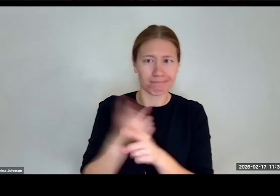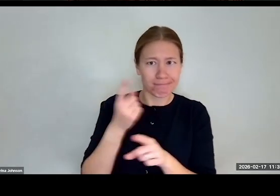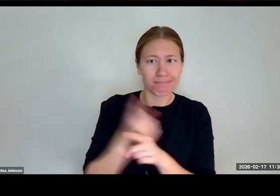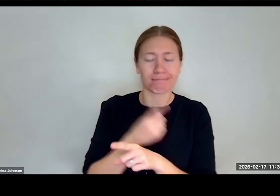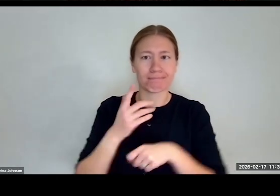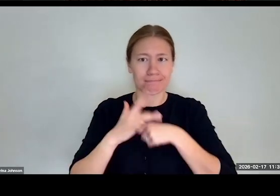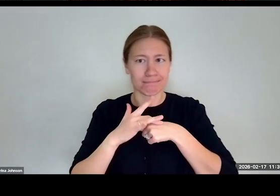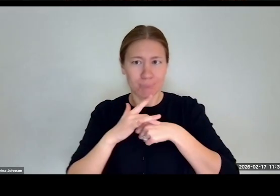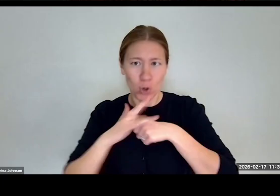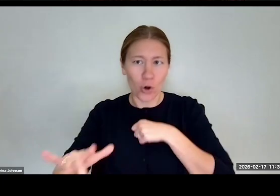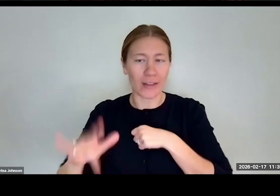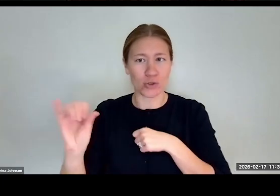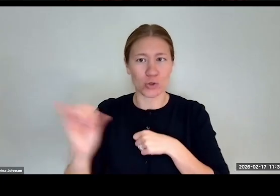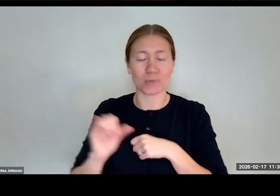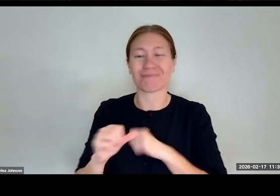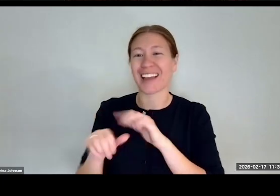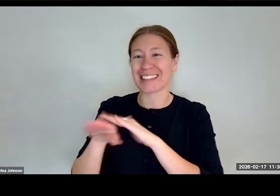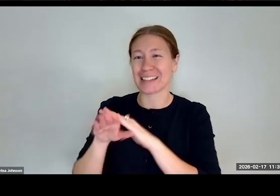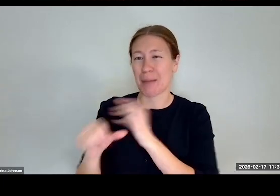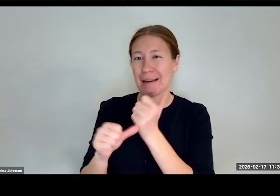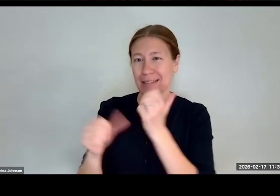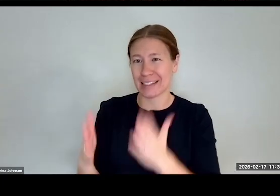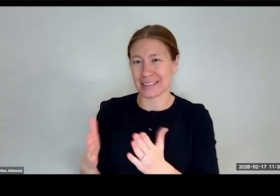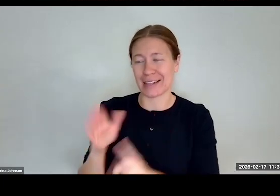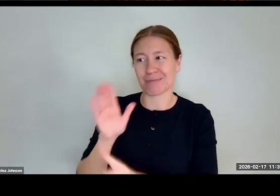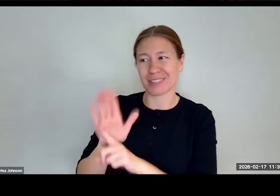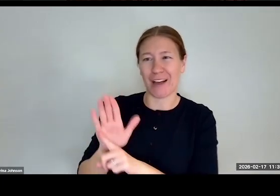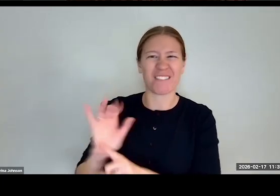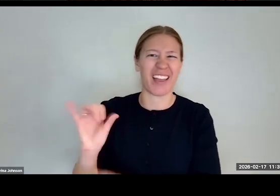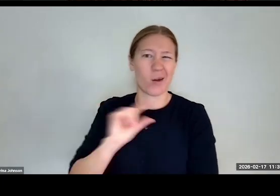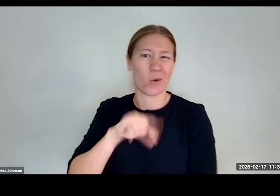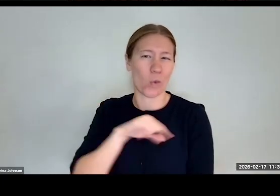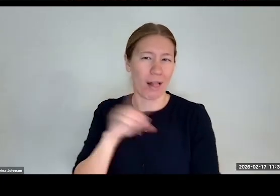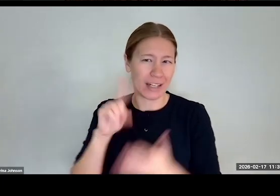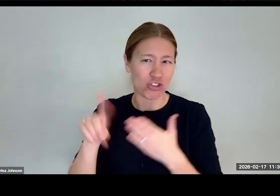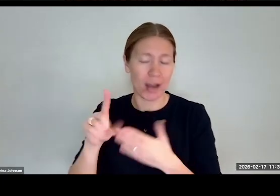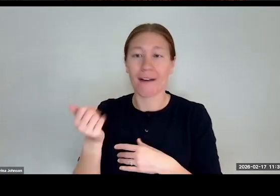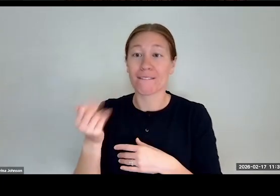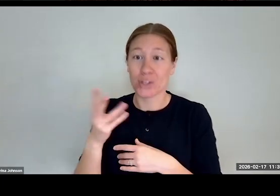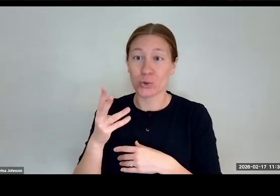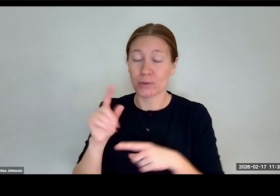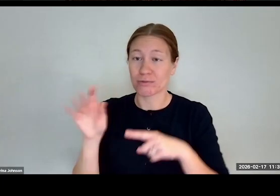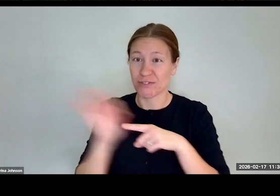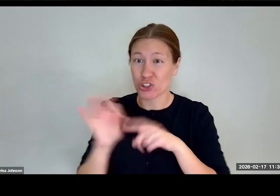The accessibility assistant is really just like a a quality check and it does have a couple of features built in that can proactively assist you